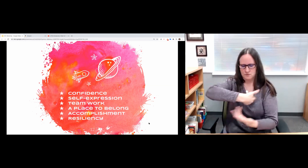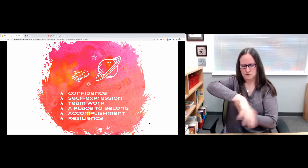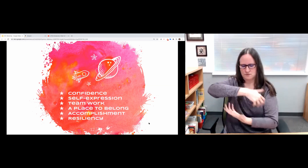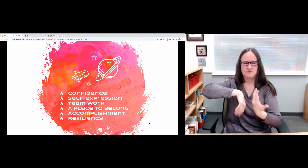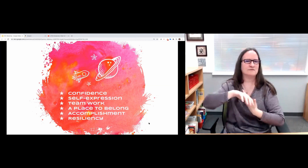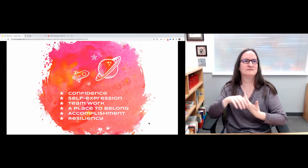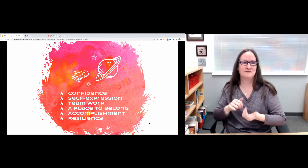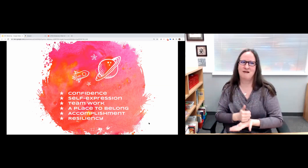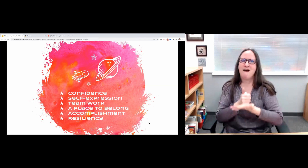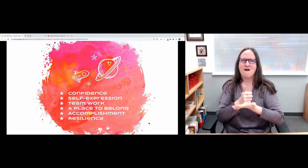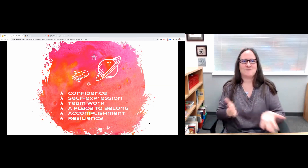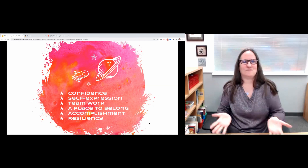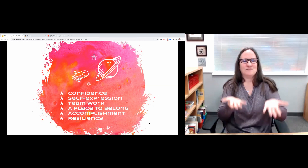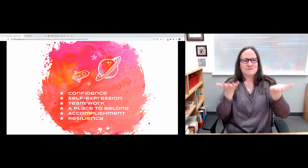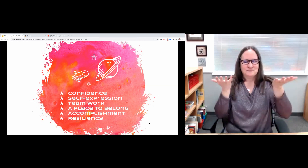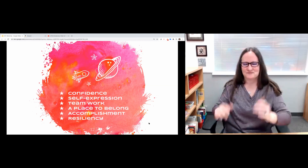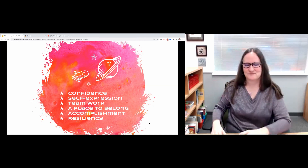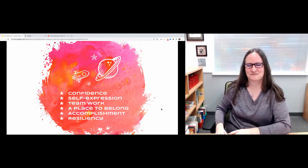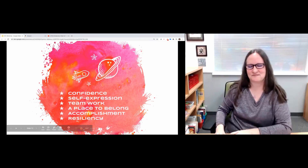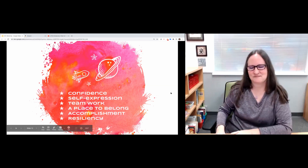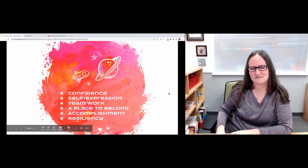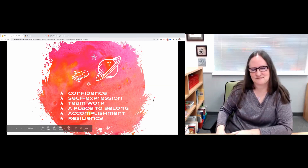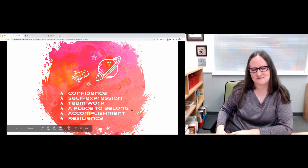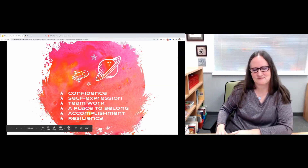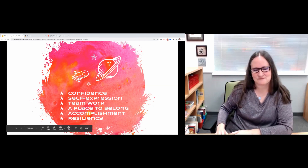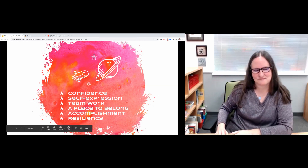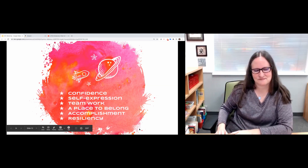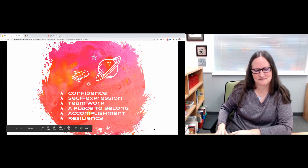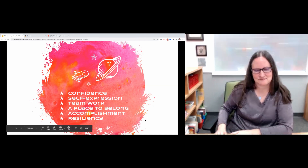It's important to have that social support around you to help lift you up.